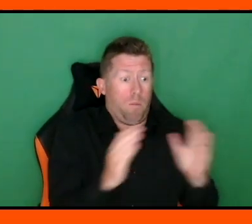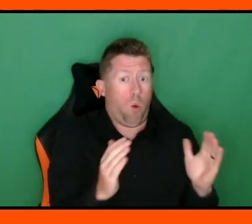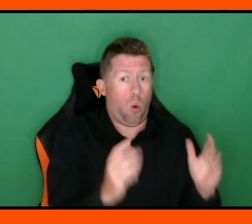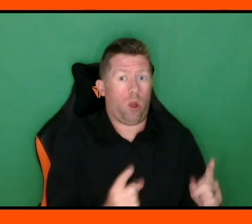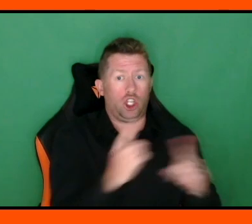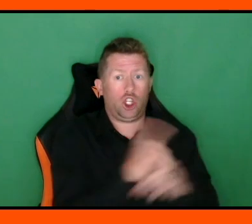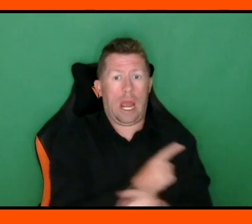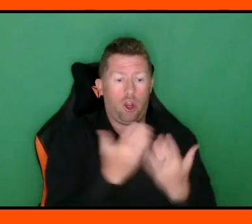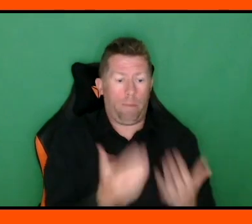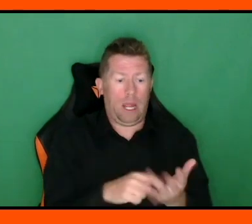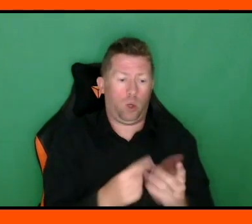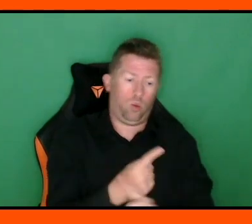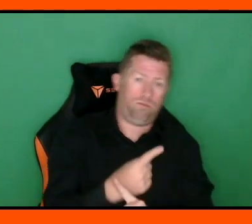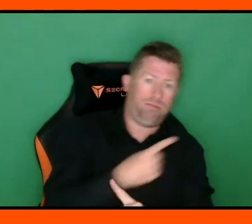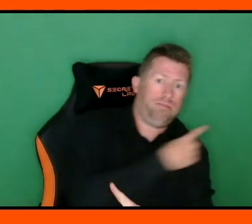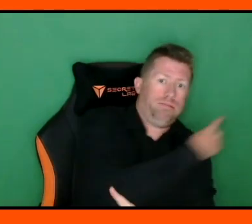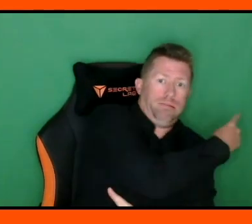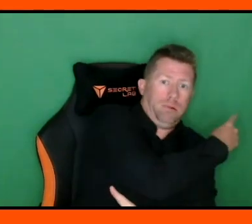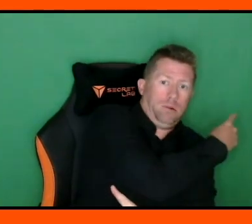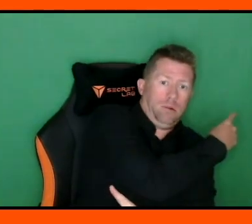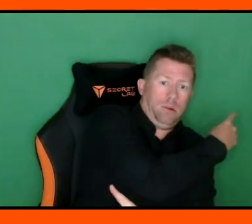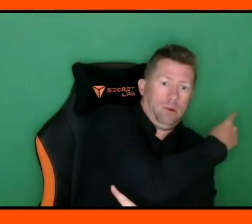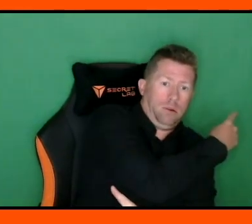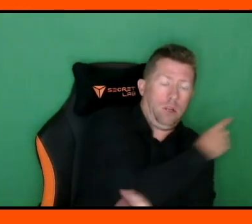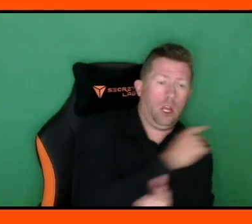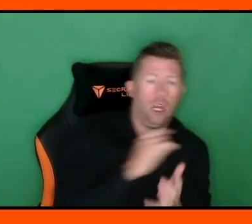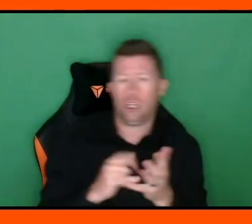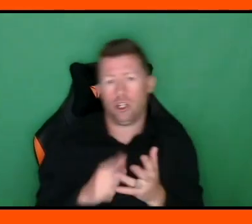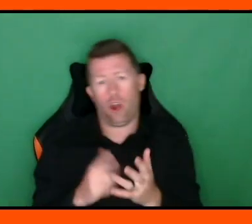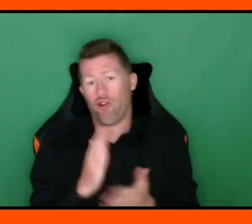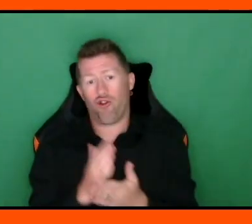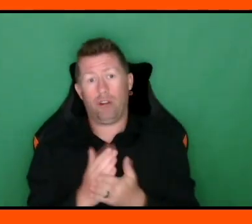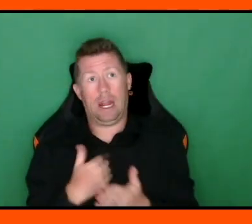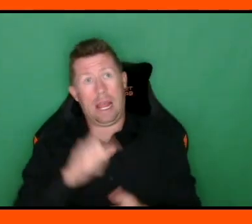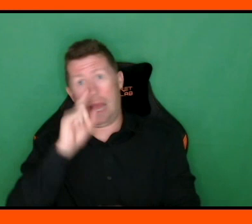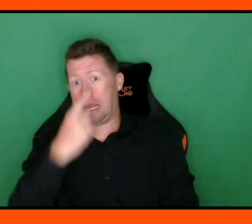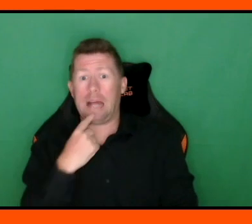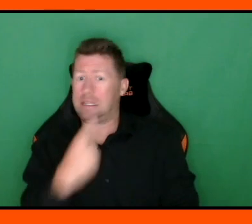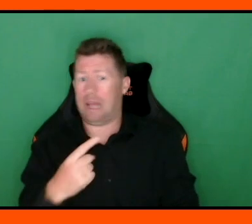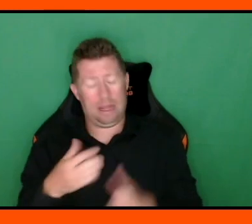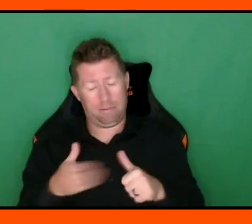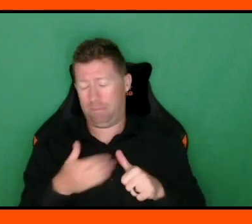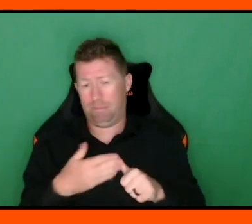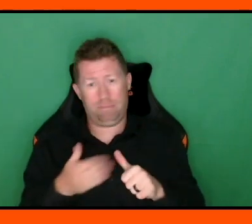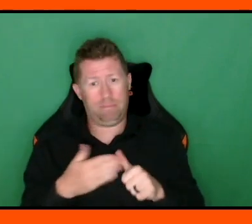so I guess it really depends I guess is the answer and we need to start with casting the net wide.